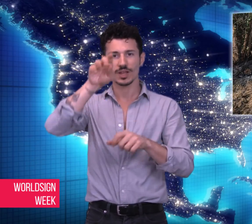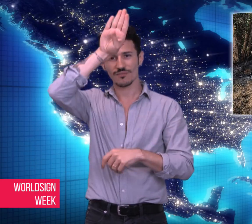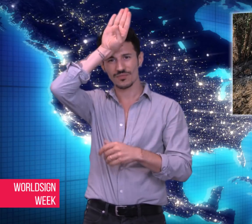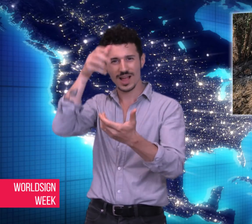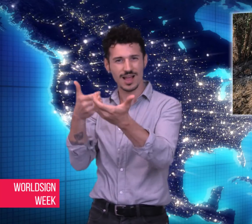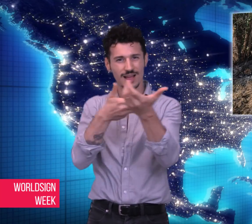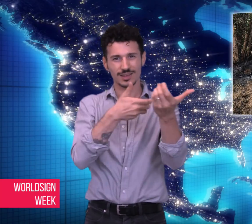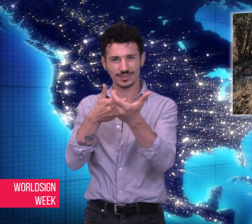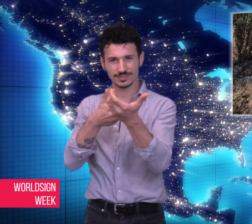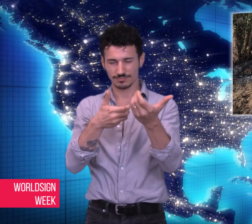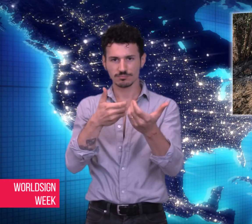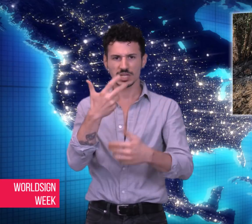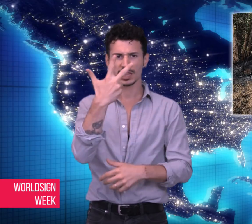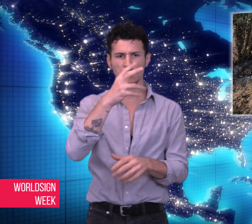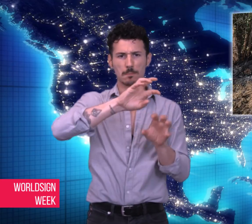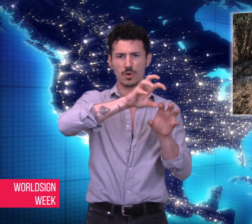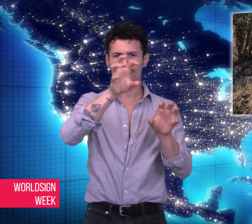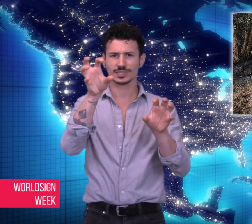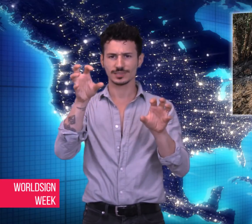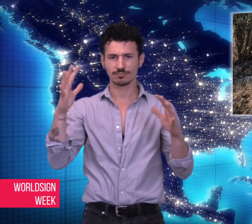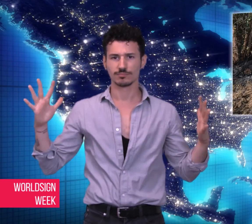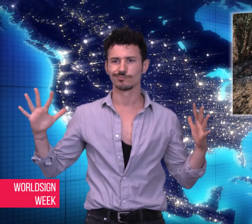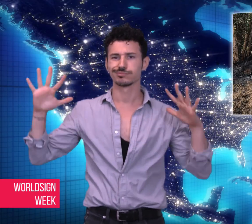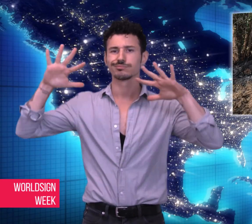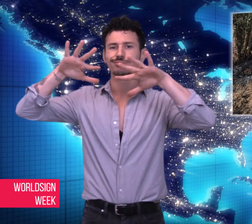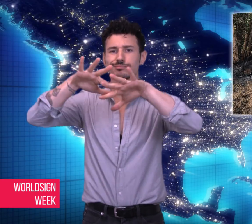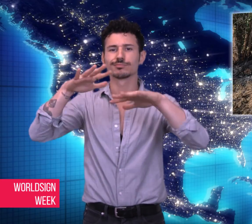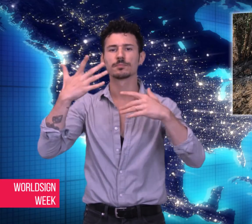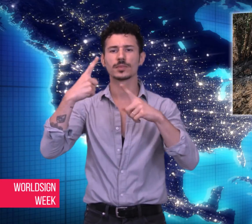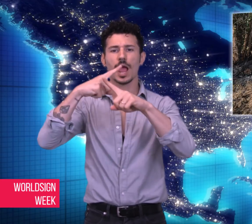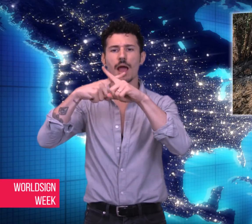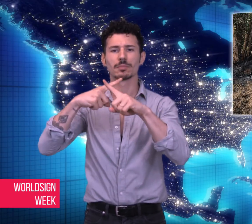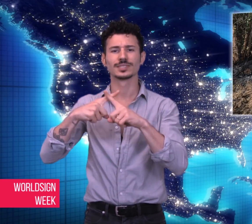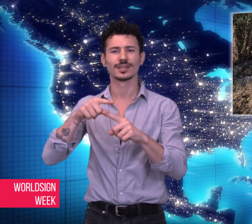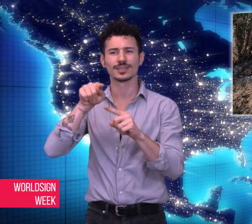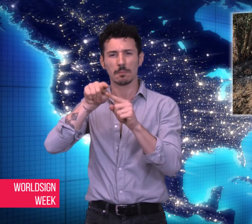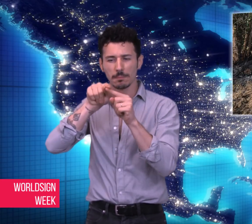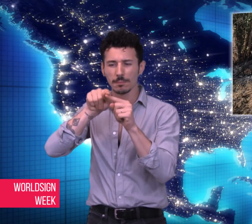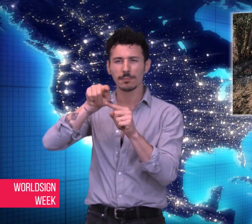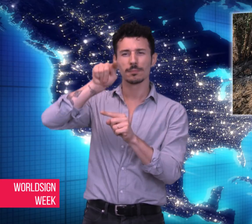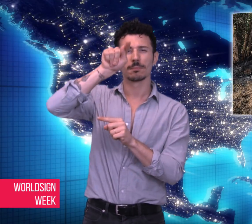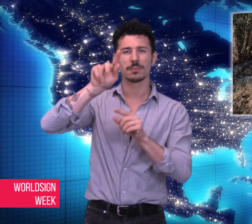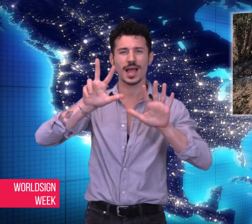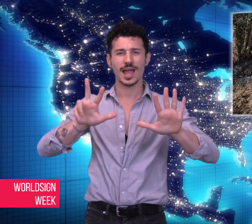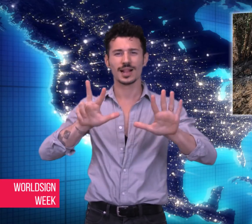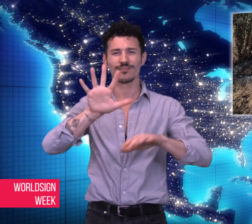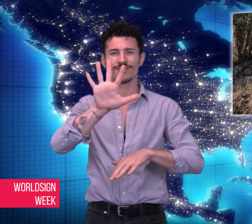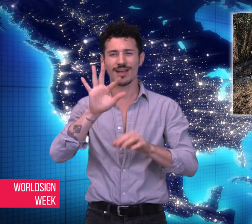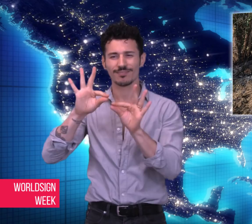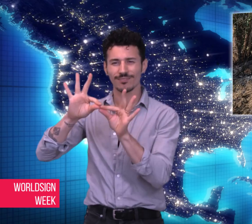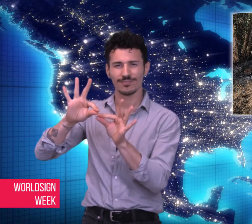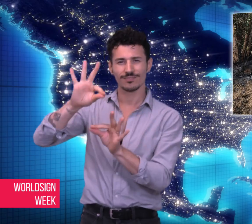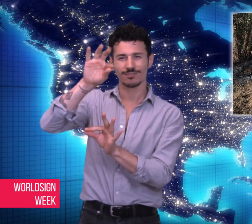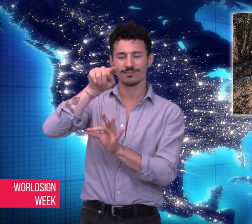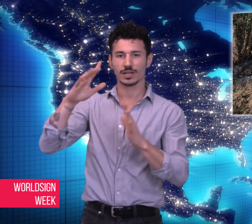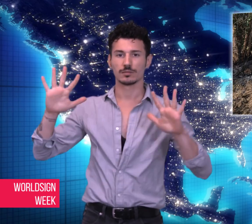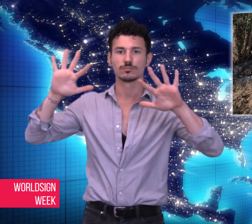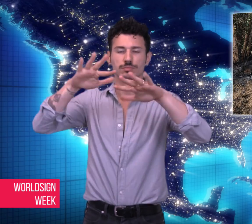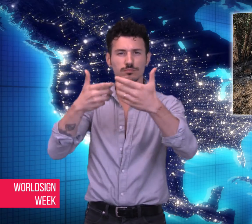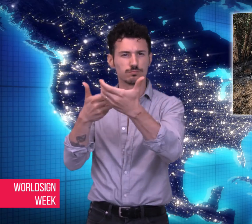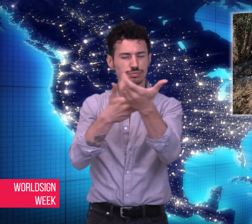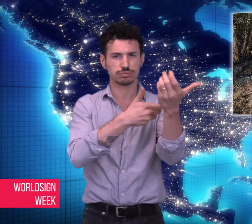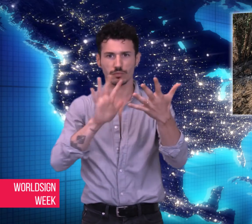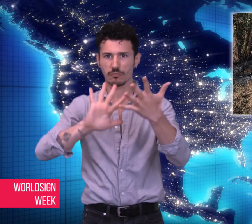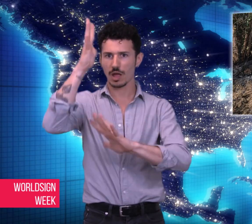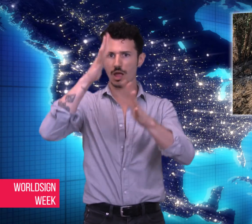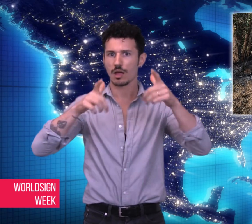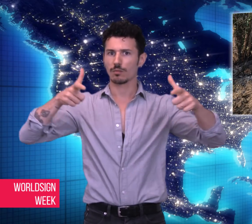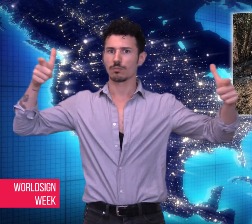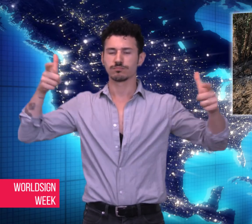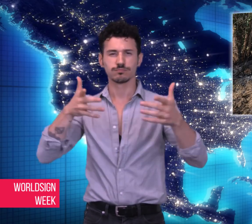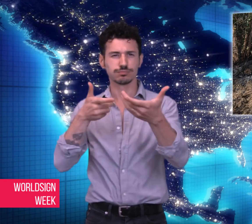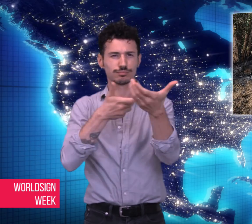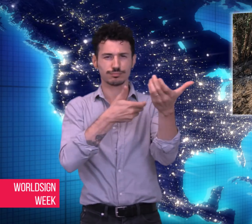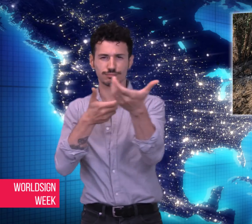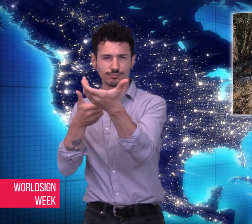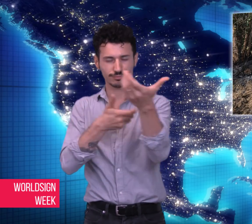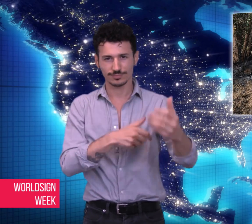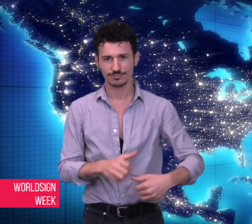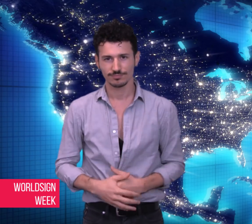just 85 miles northeast of Amsterdam.